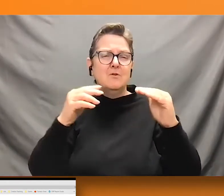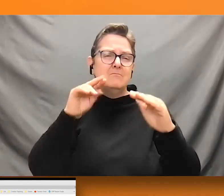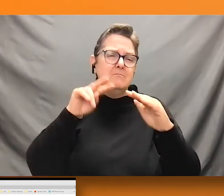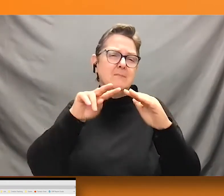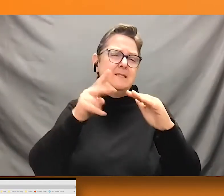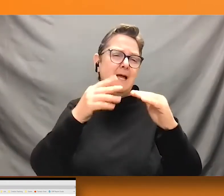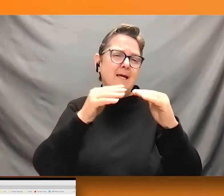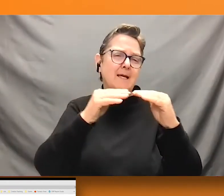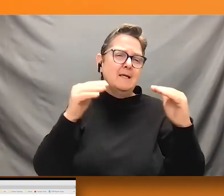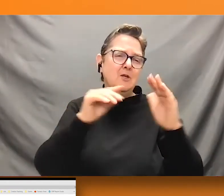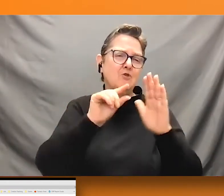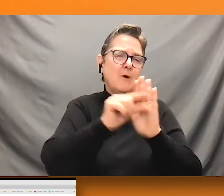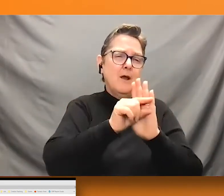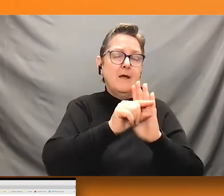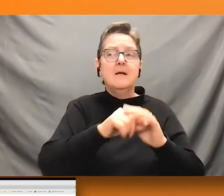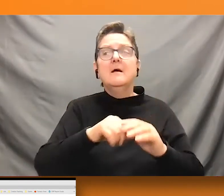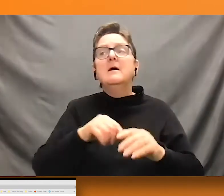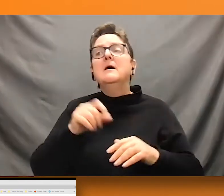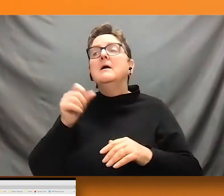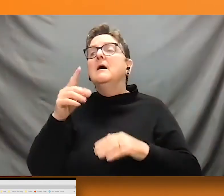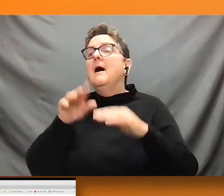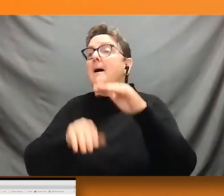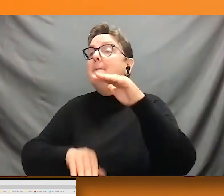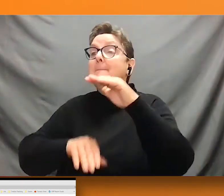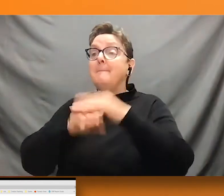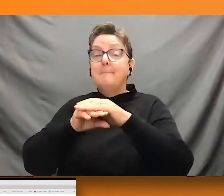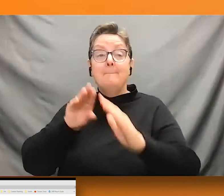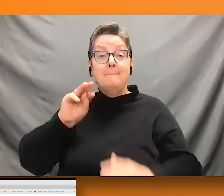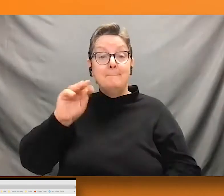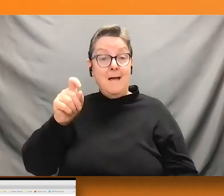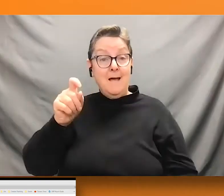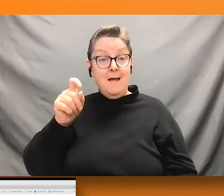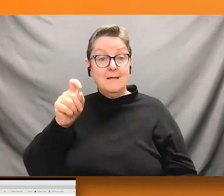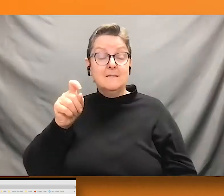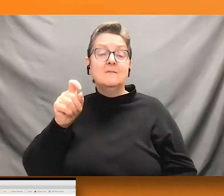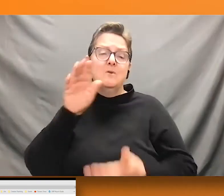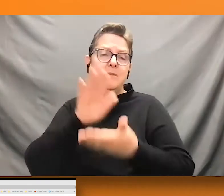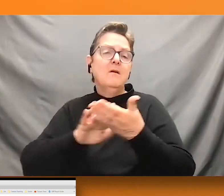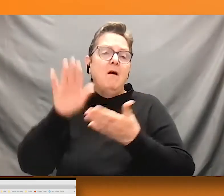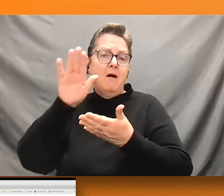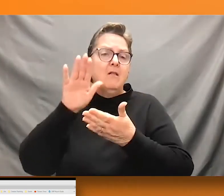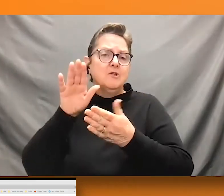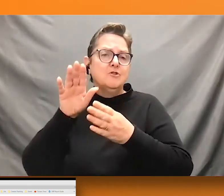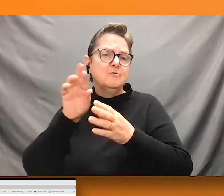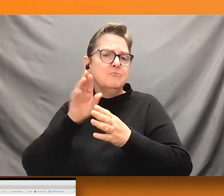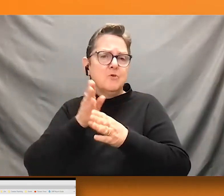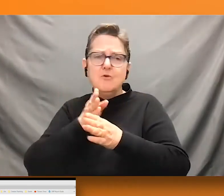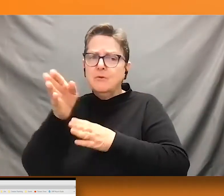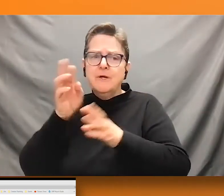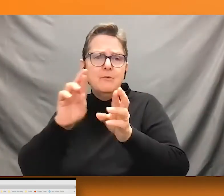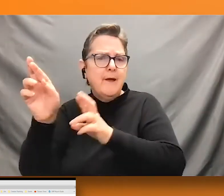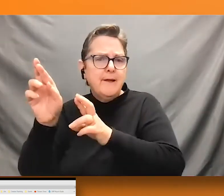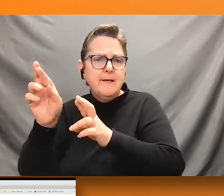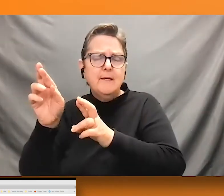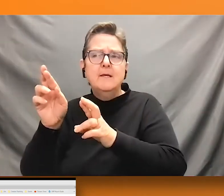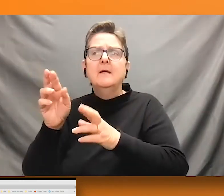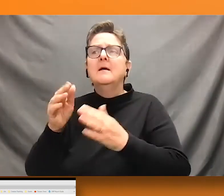which is about second grade, but you can actually change the Lexile level. The max would be college and career ready.